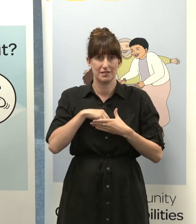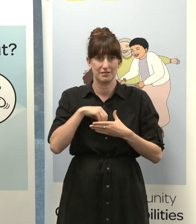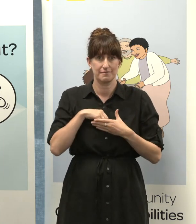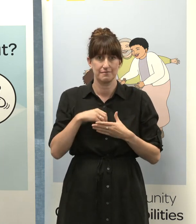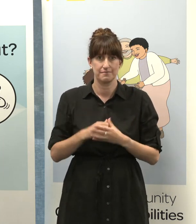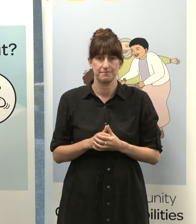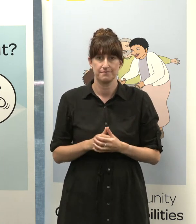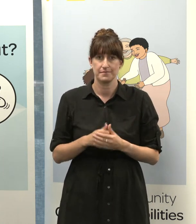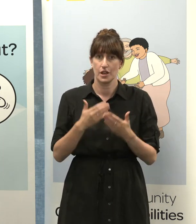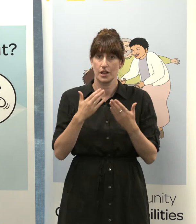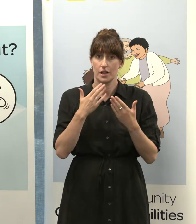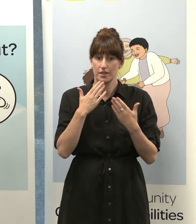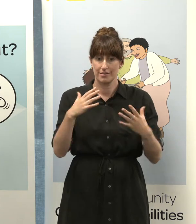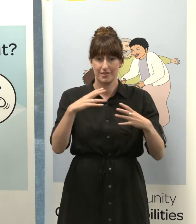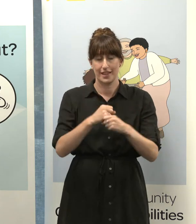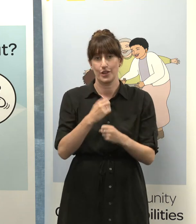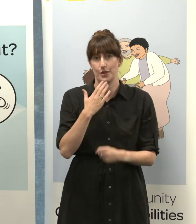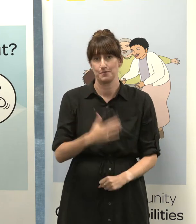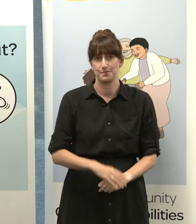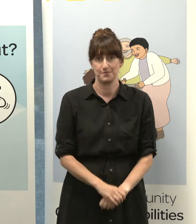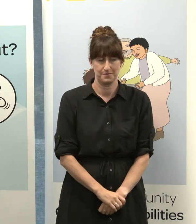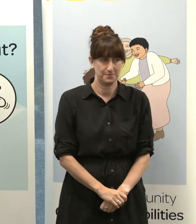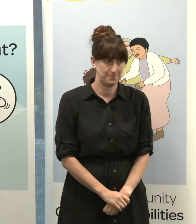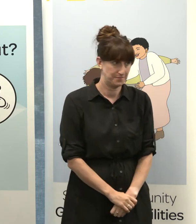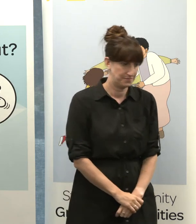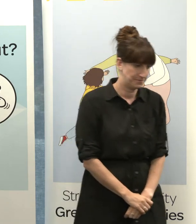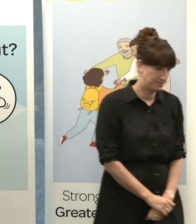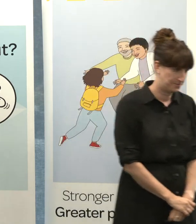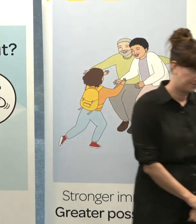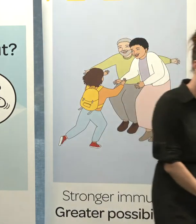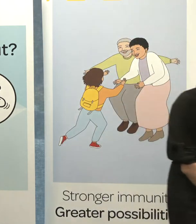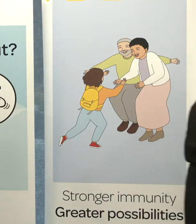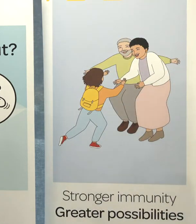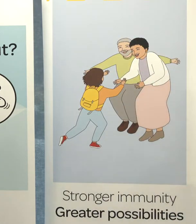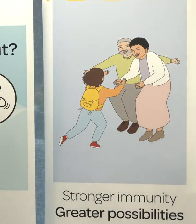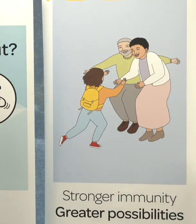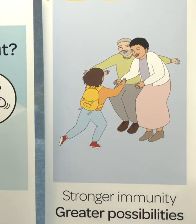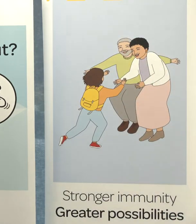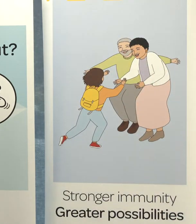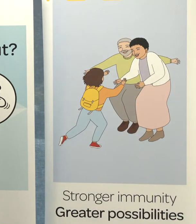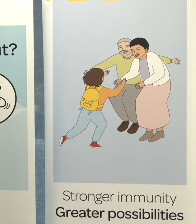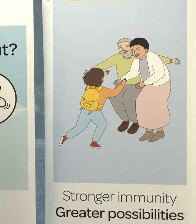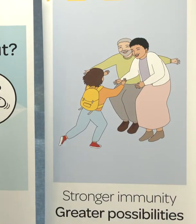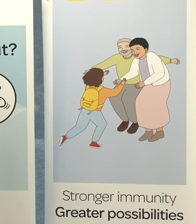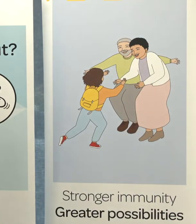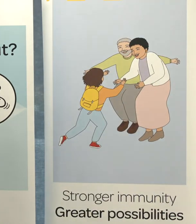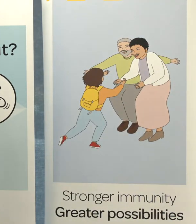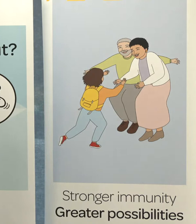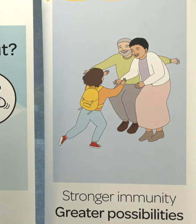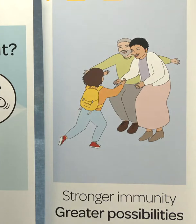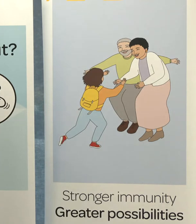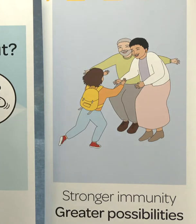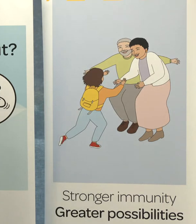very helpful at all in terms of determining whether someone remains infectious seven days into their illness. Right, thank you very much.